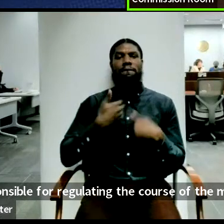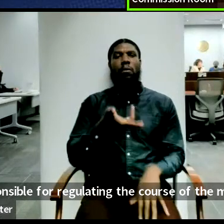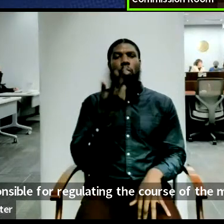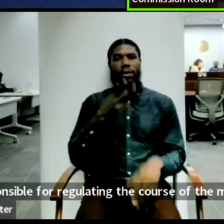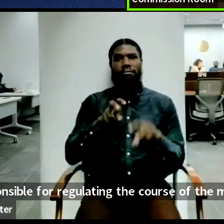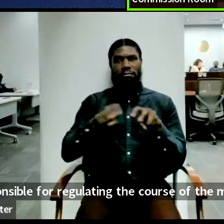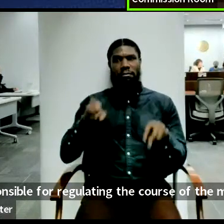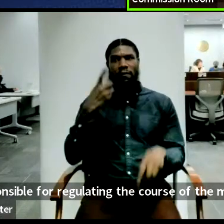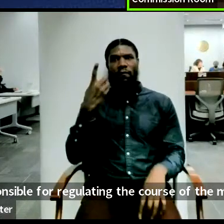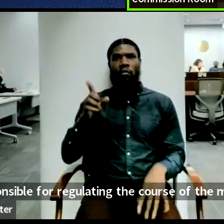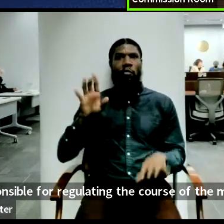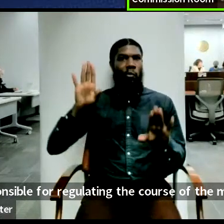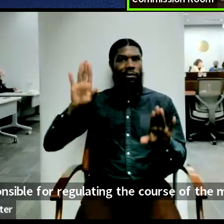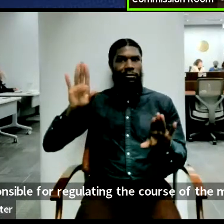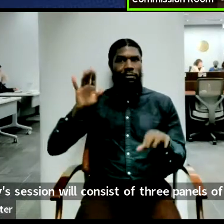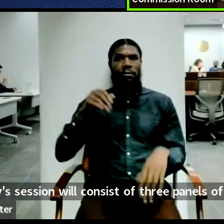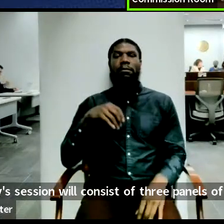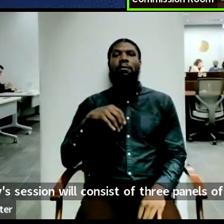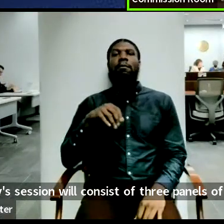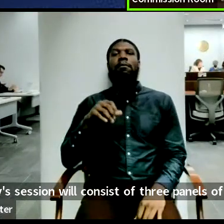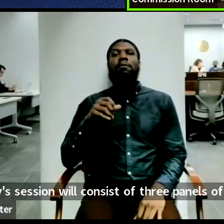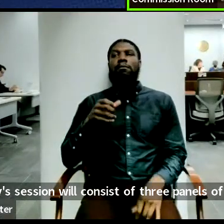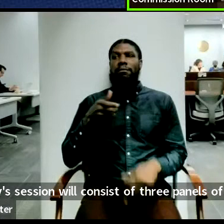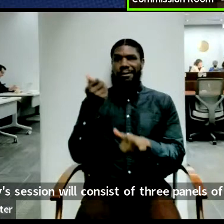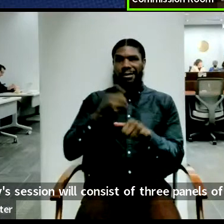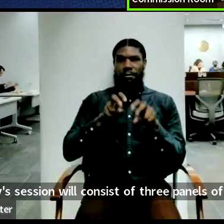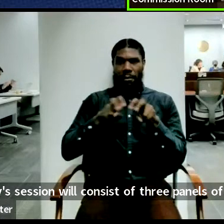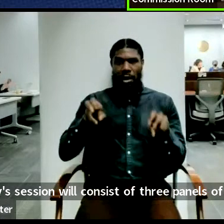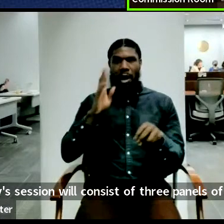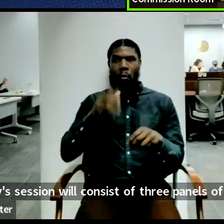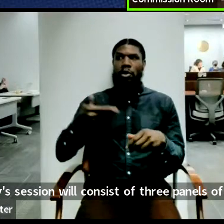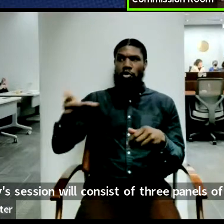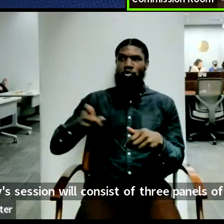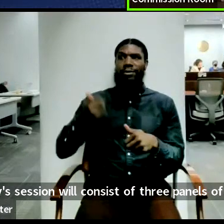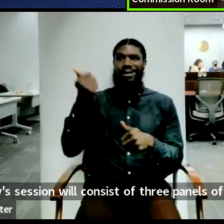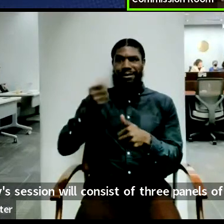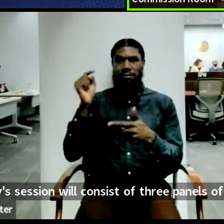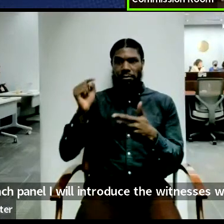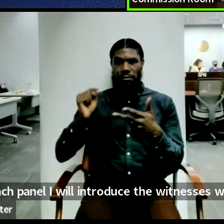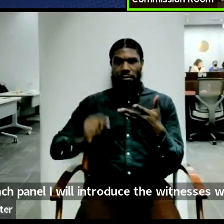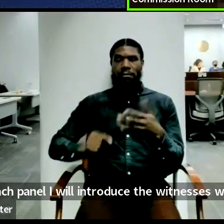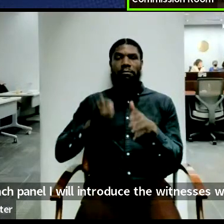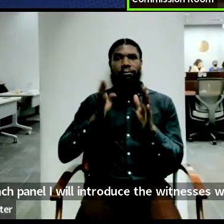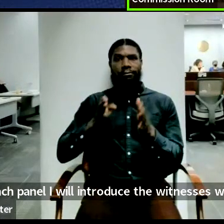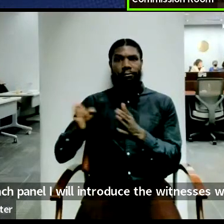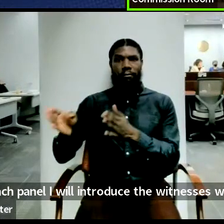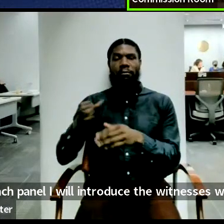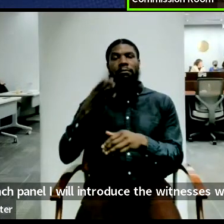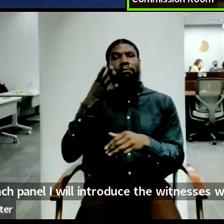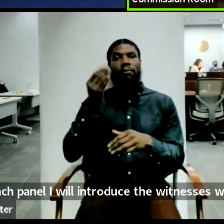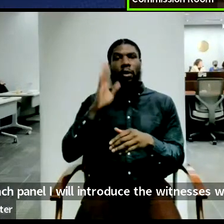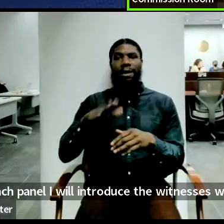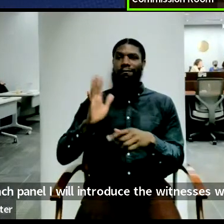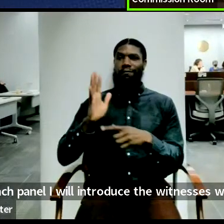For each panel I will introduce the witnesses who will each have five minutes for their opening remarks, followed by questions for members of